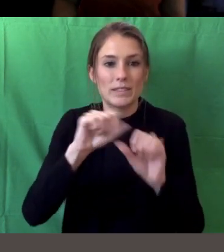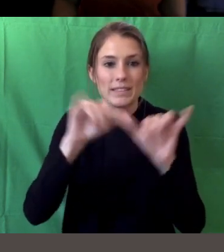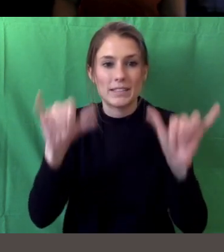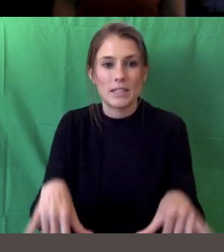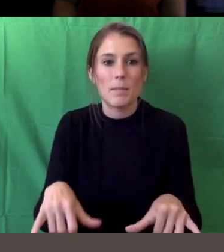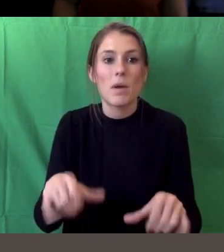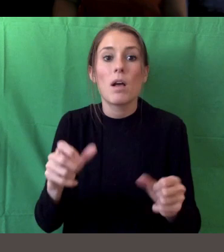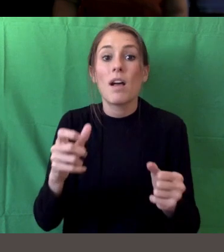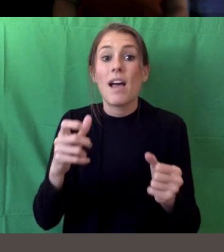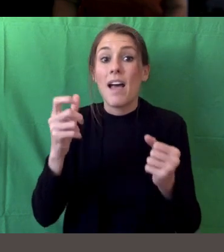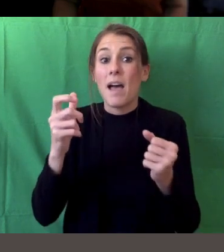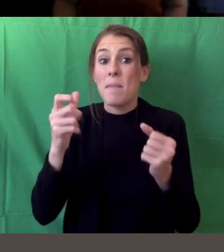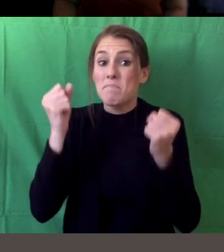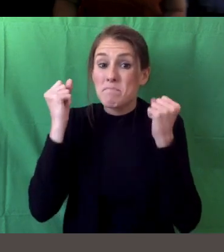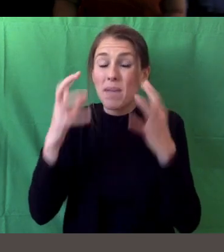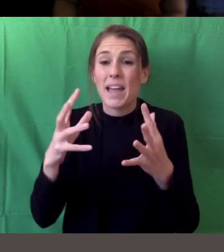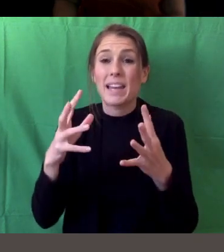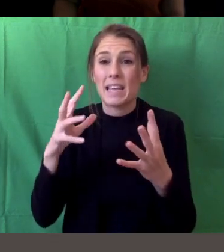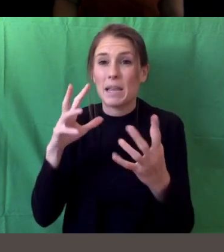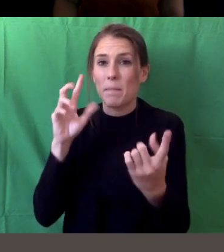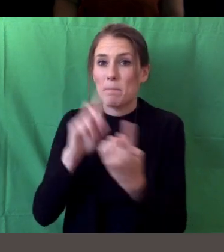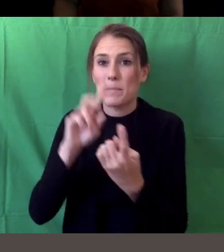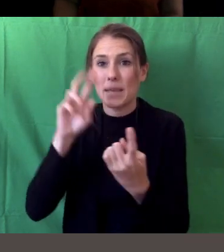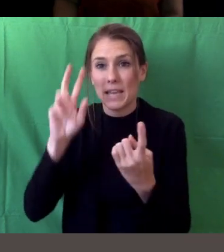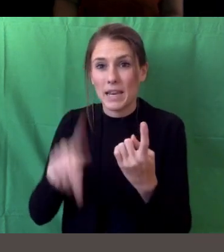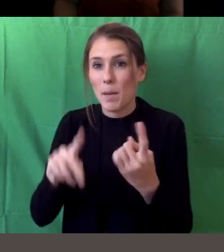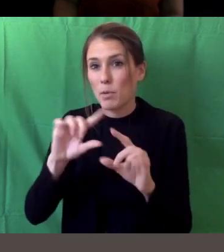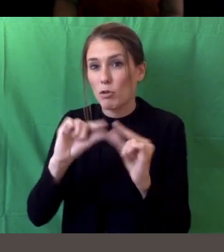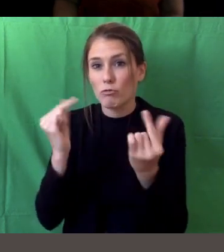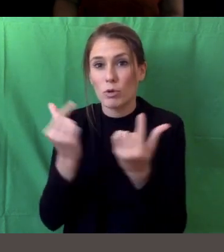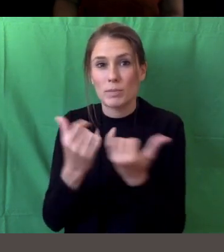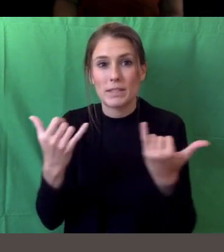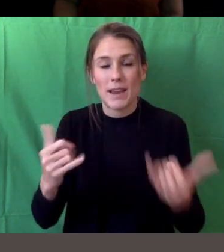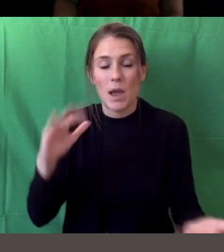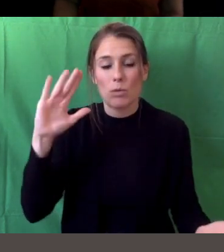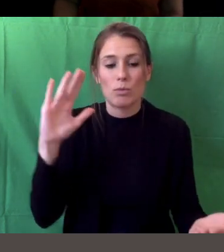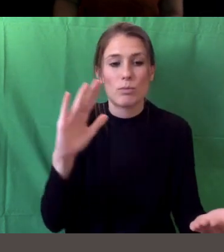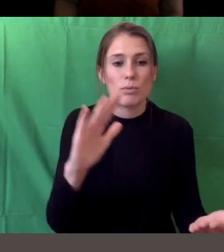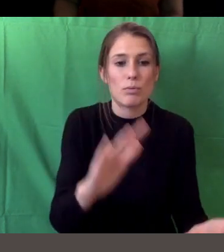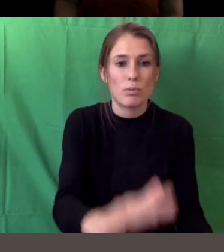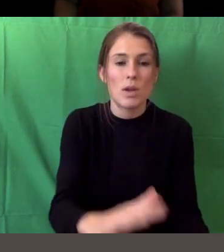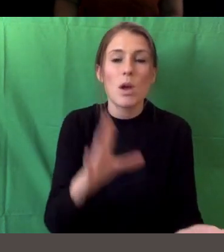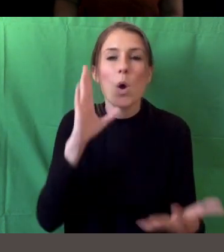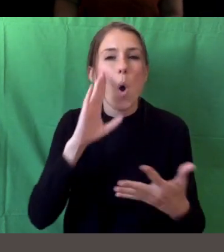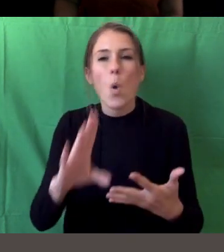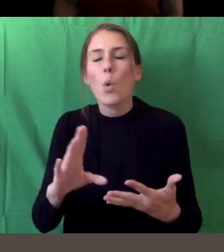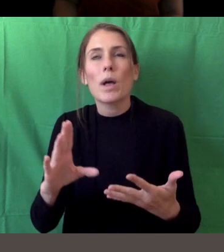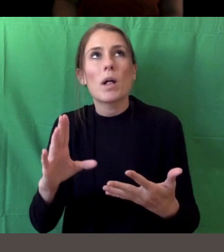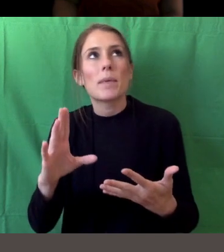that have become inactive, continues to grow. How long will it take to recover? Will it ever recur to baseline?